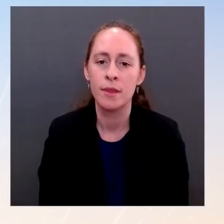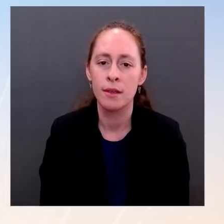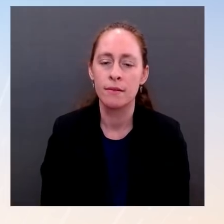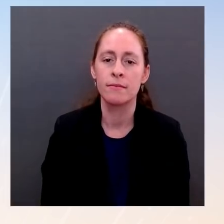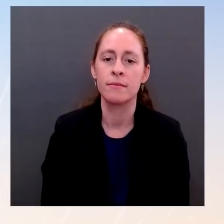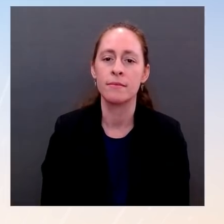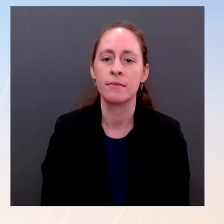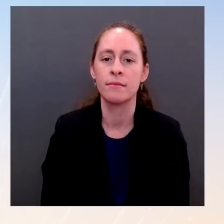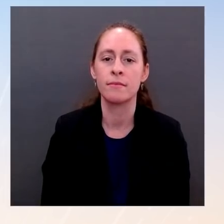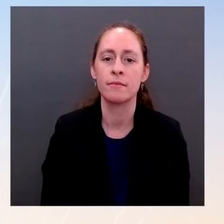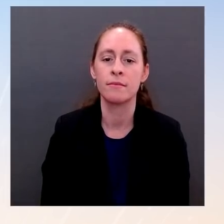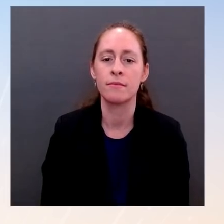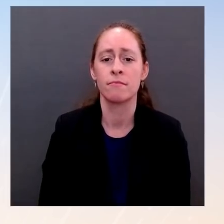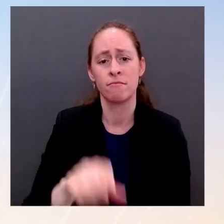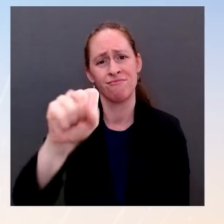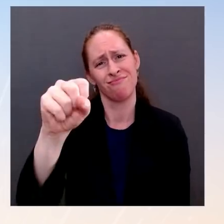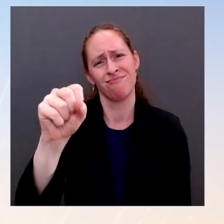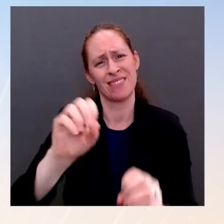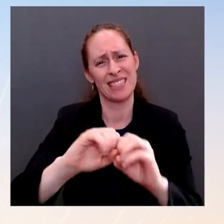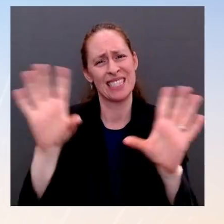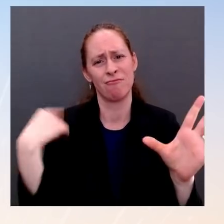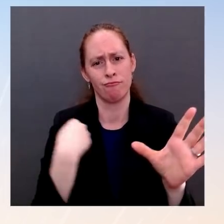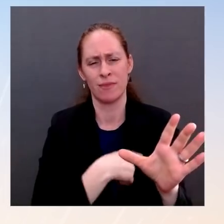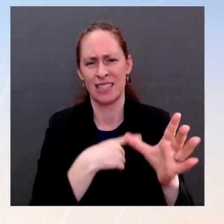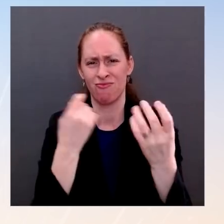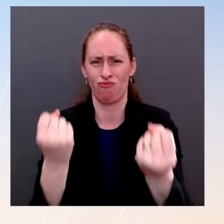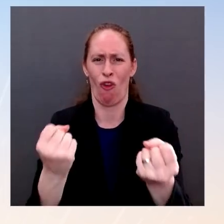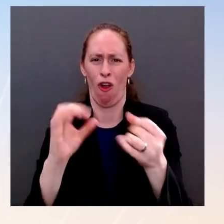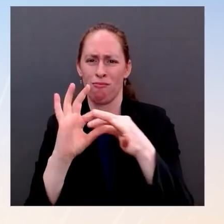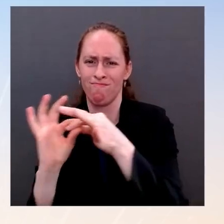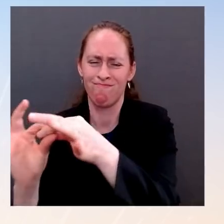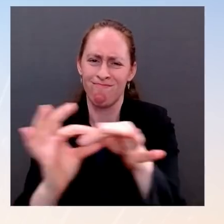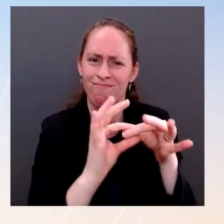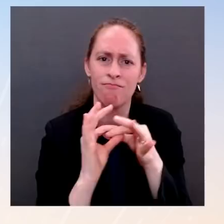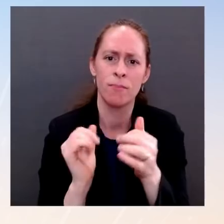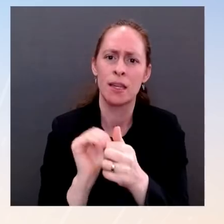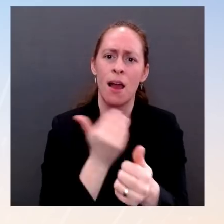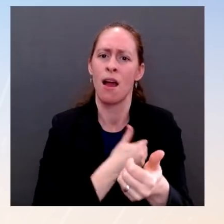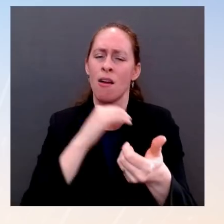or whether our implementation mechanics are identical. The test of unity is whether we share